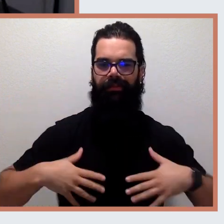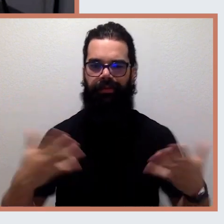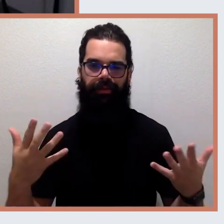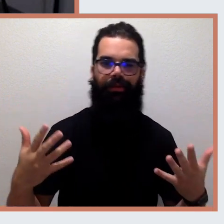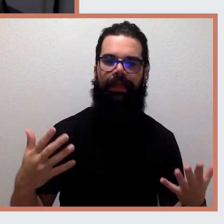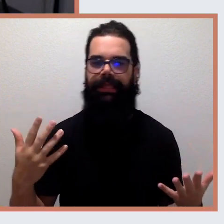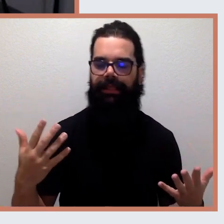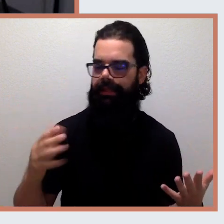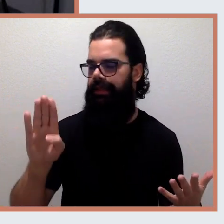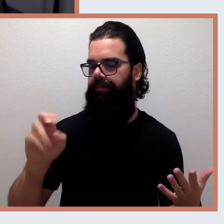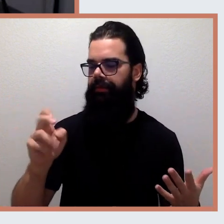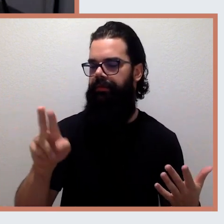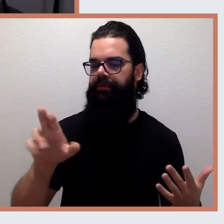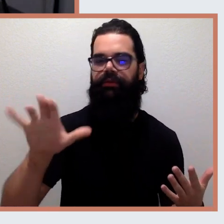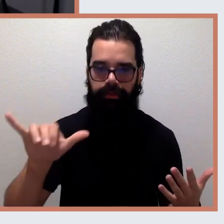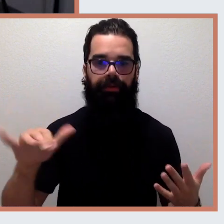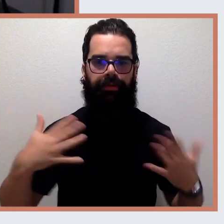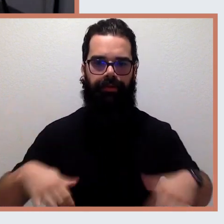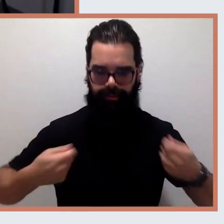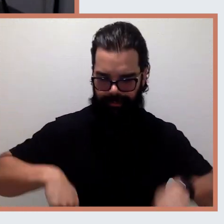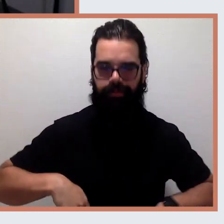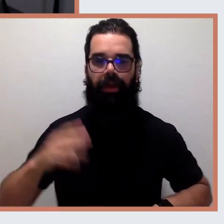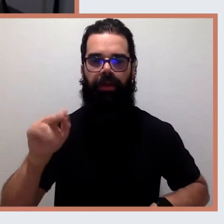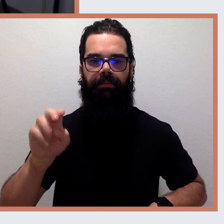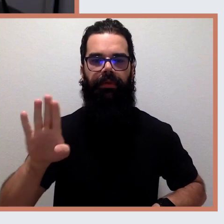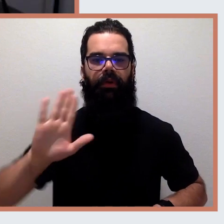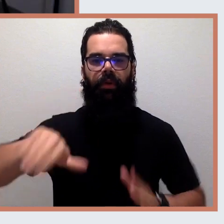It almost looked like UC Berkeley's at that time, you know, cause Nebraska takes their football seriously,